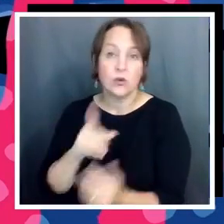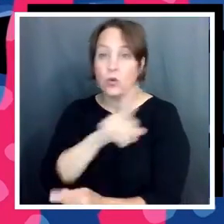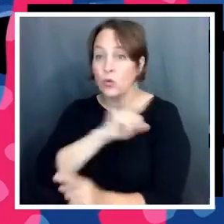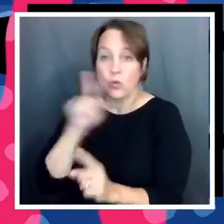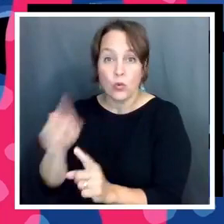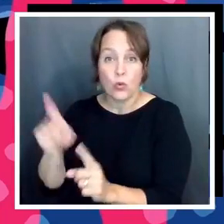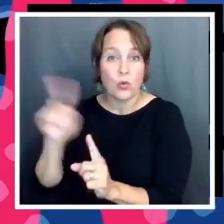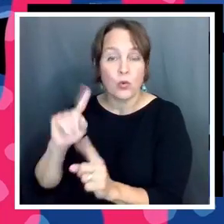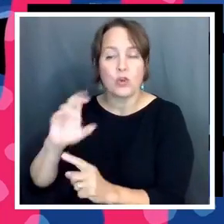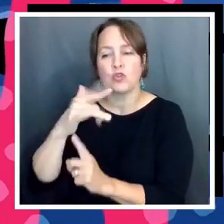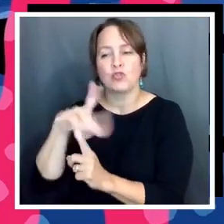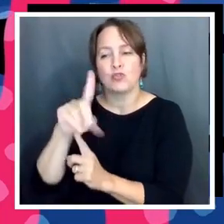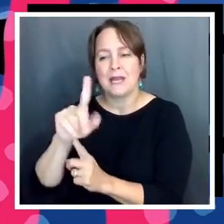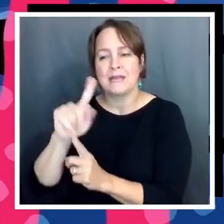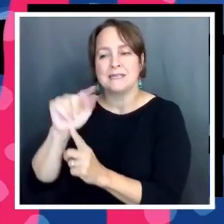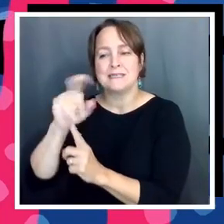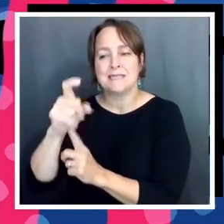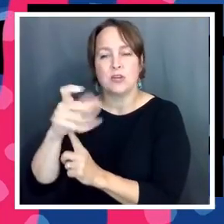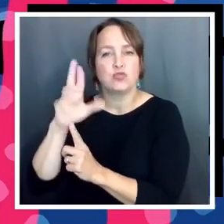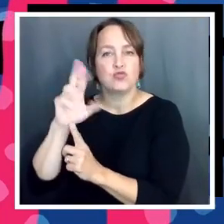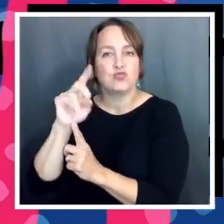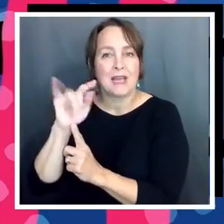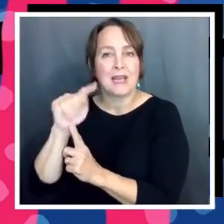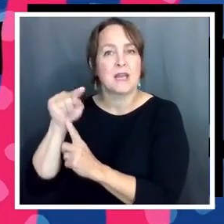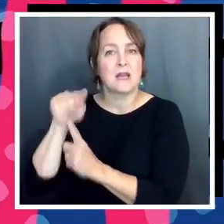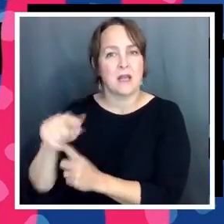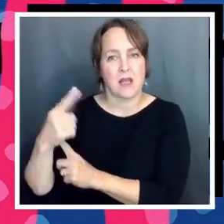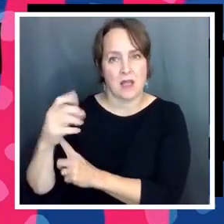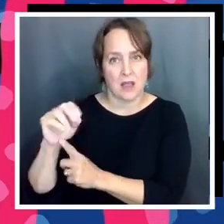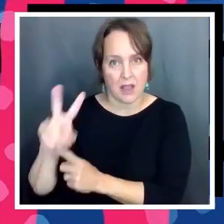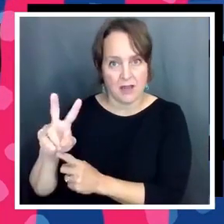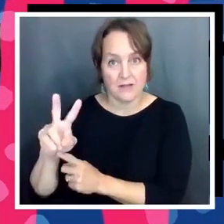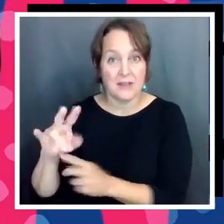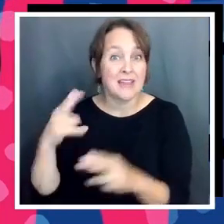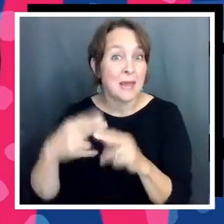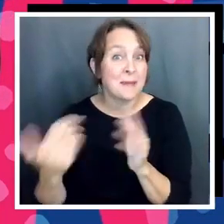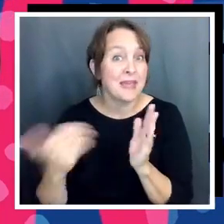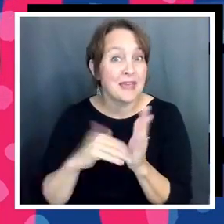HERE IS THE PART THAT I WANT EVERYBODY TO KNOW. IF YOUR FAMILY DOESN'T FILE FEDERAL TAXES OR YOU DID NOT GET A STIMULUS CHECK, YOU NEED TO SIGN UP TO RECEIVE THIS